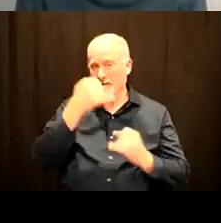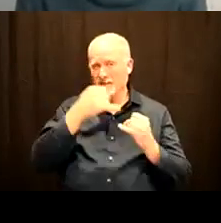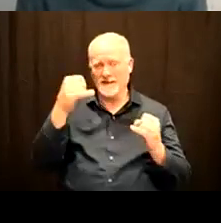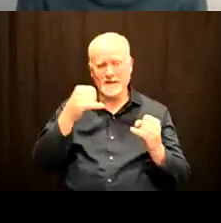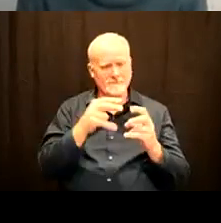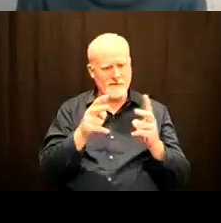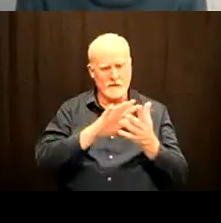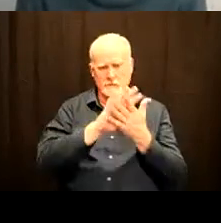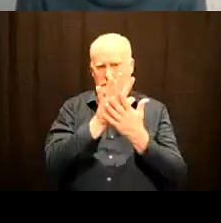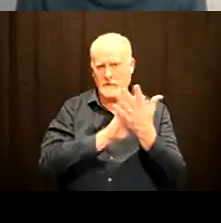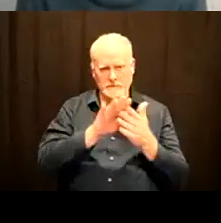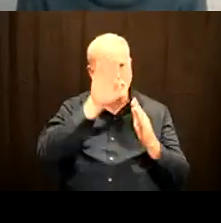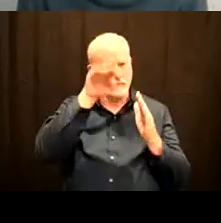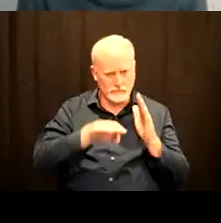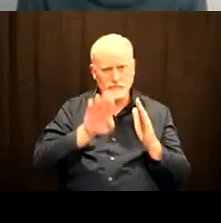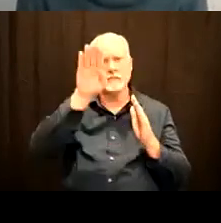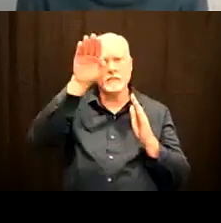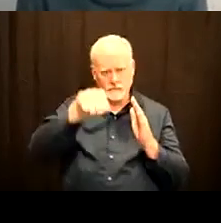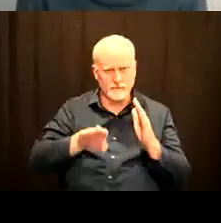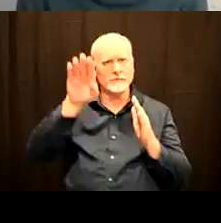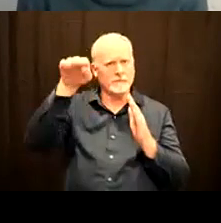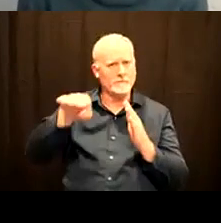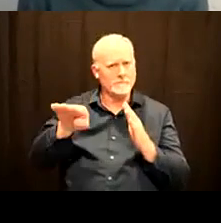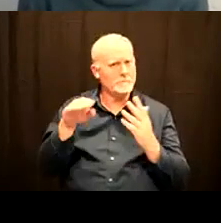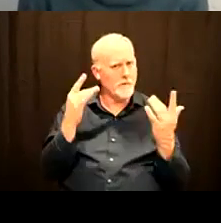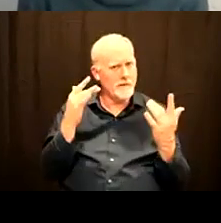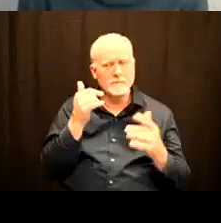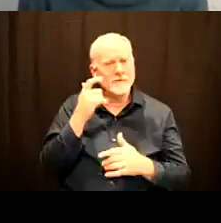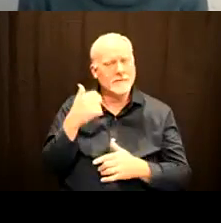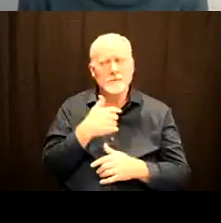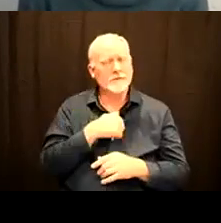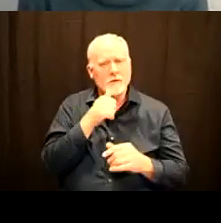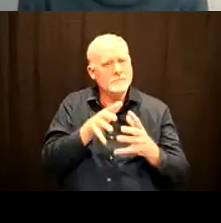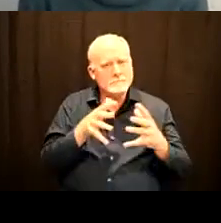it's all over the place up and down and that's because we don't do as much testing as a state